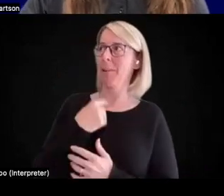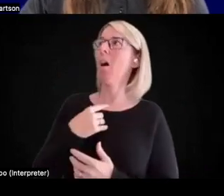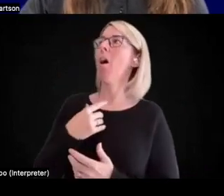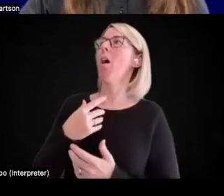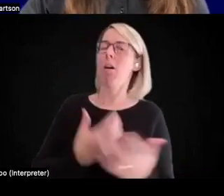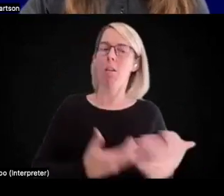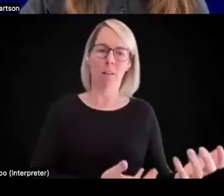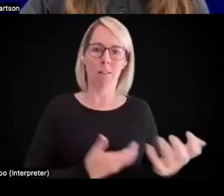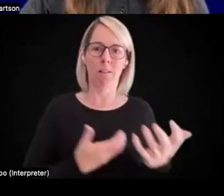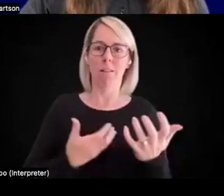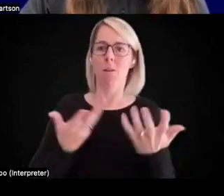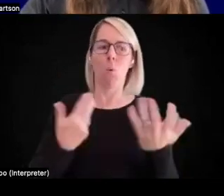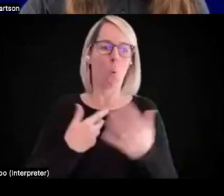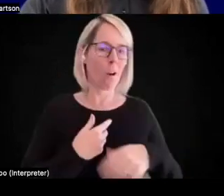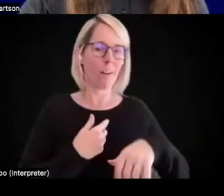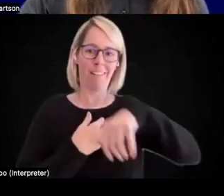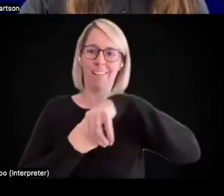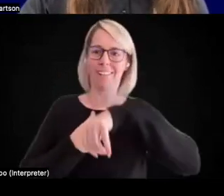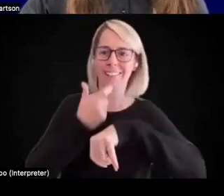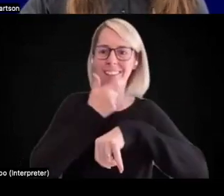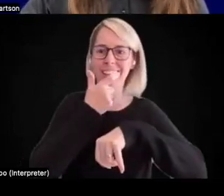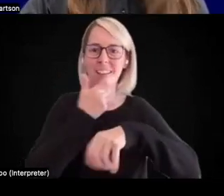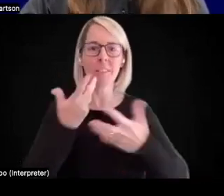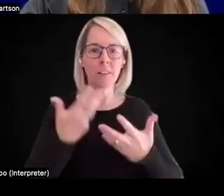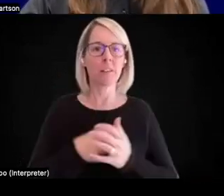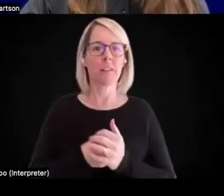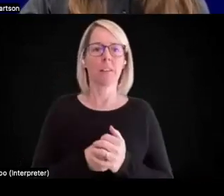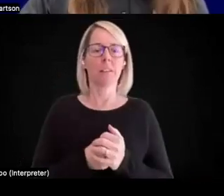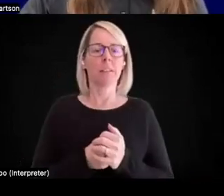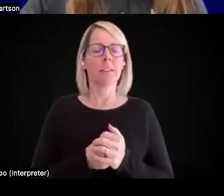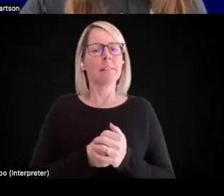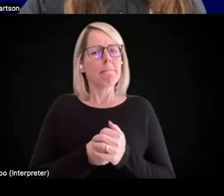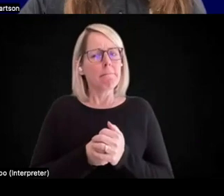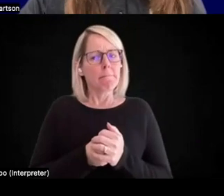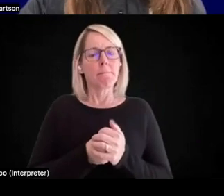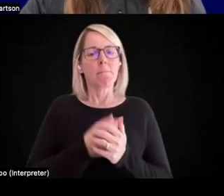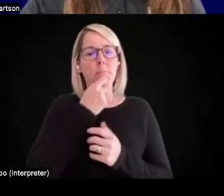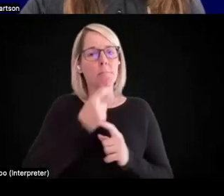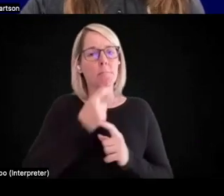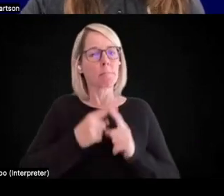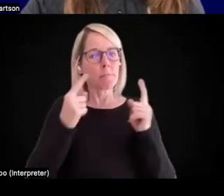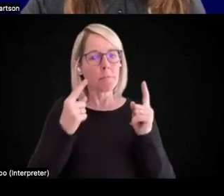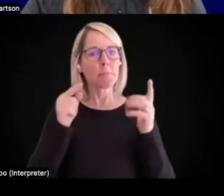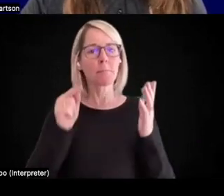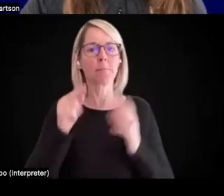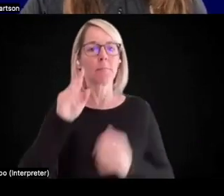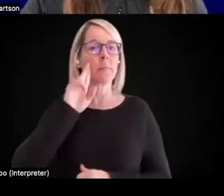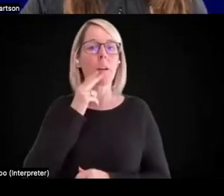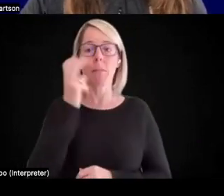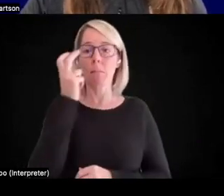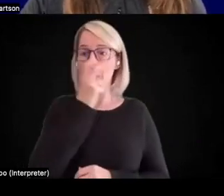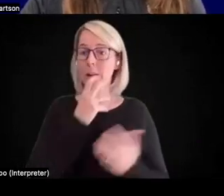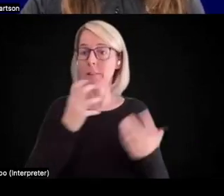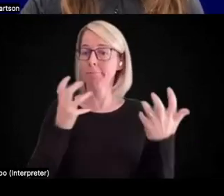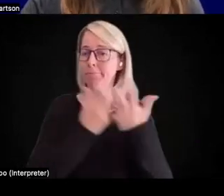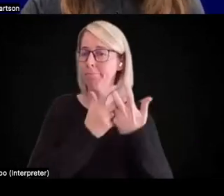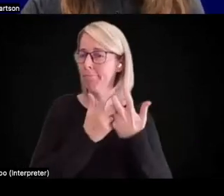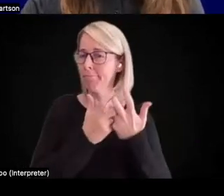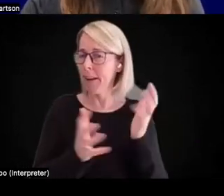What about these in a deafblind example, is this deafblind attunement? We've got a deafblind